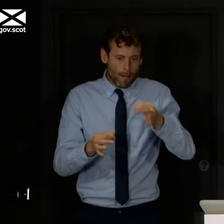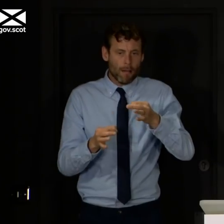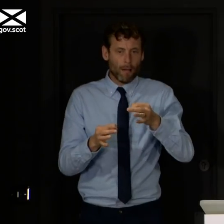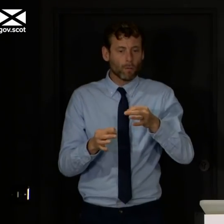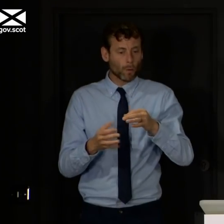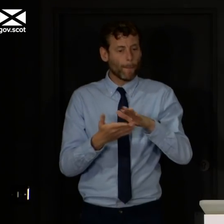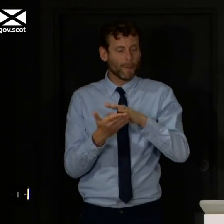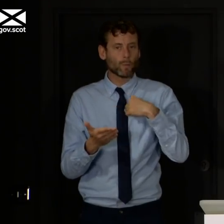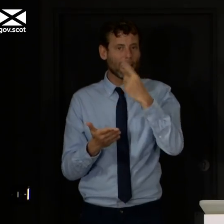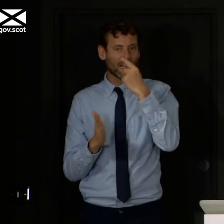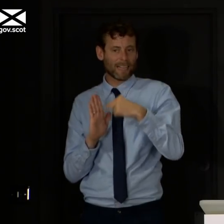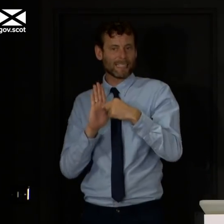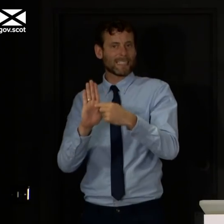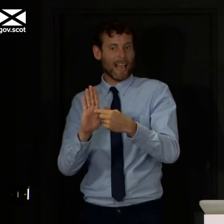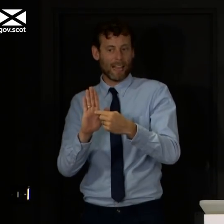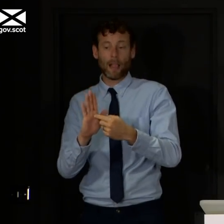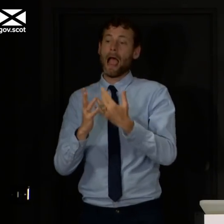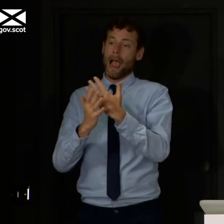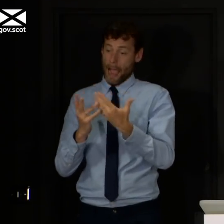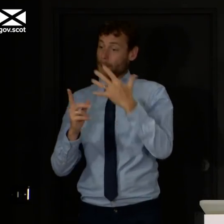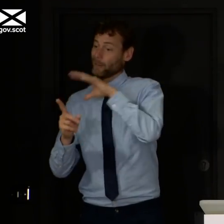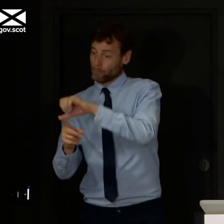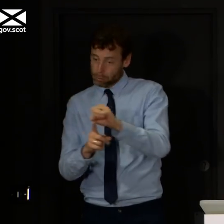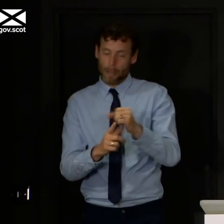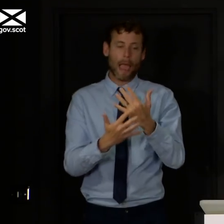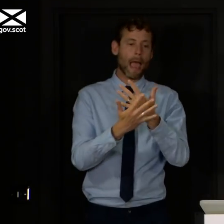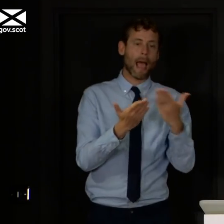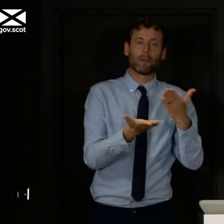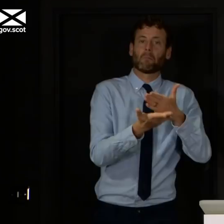we can do that. We are now very close. I would hope literally in y a day or two to be able